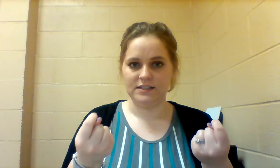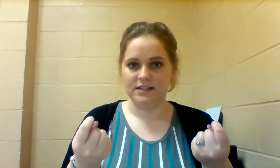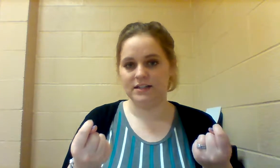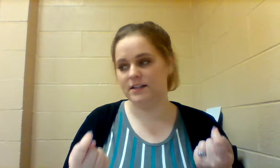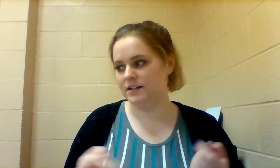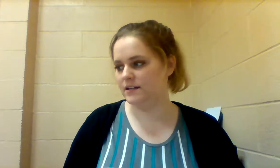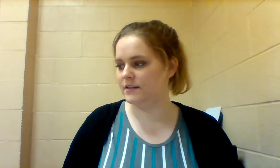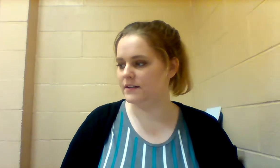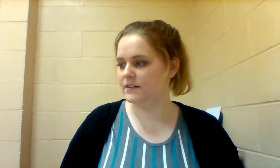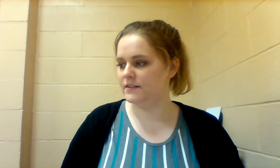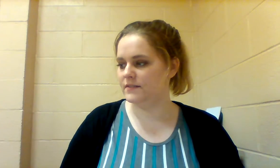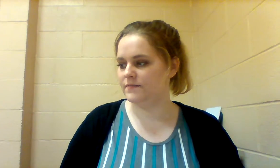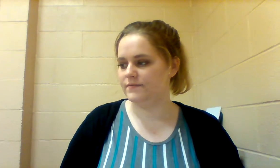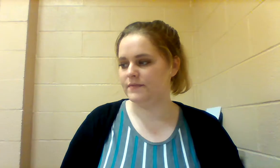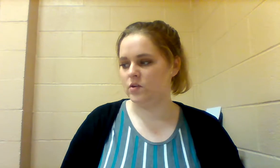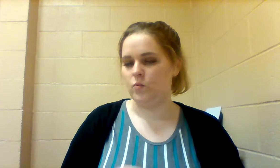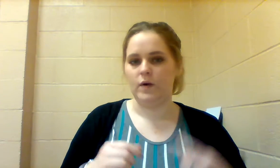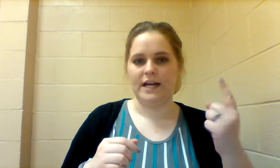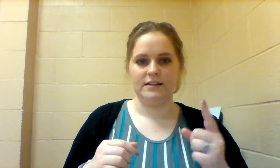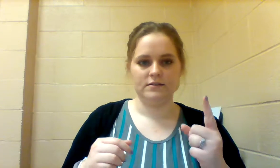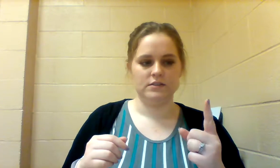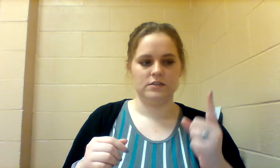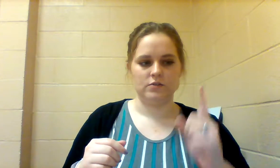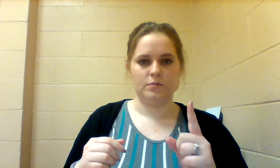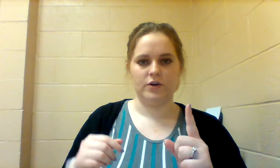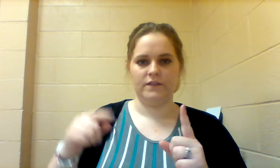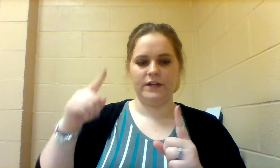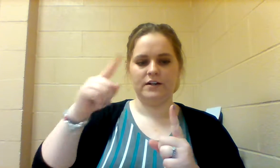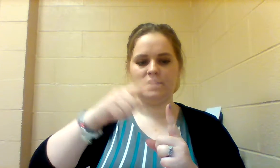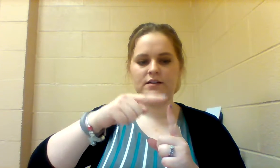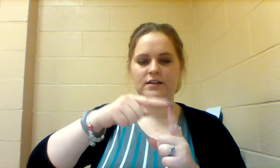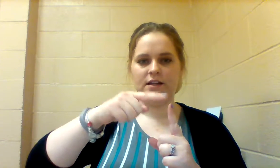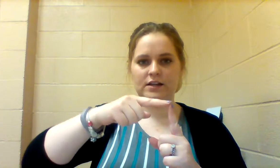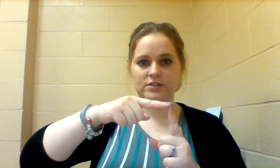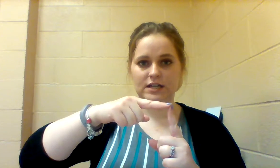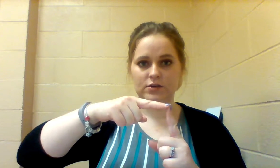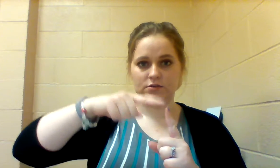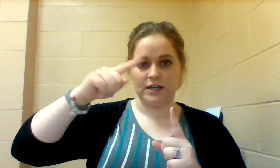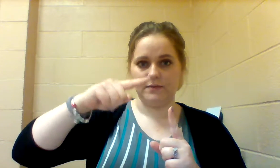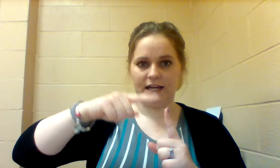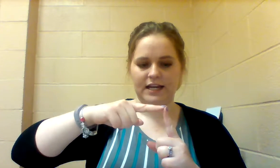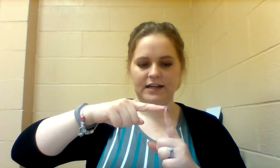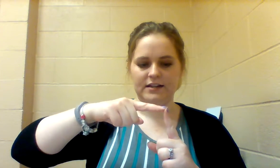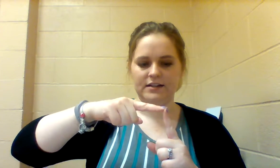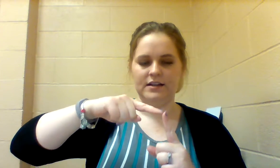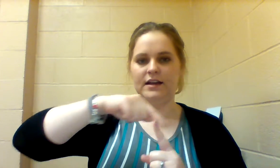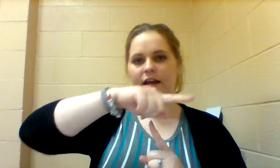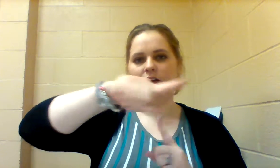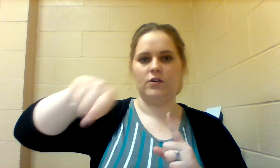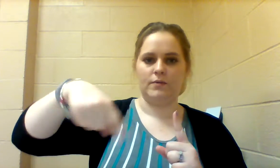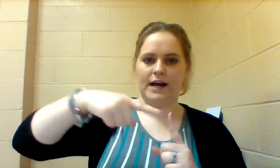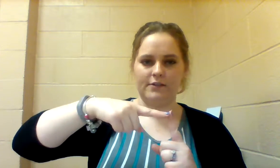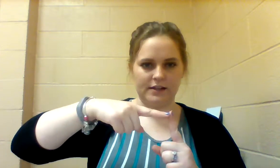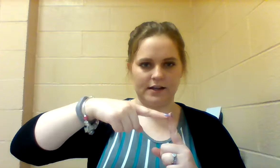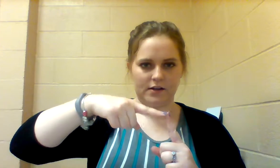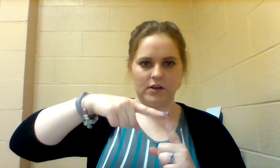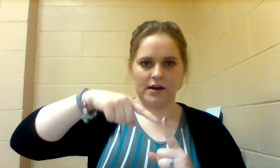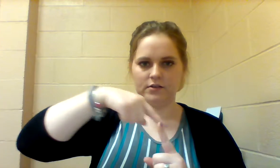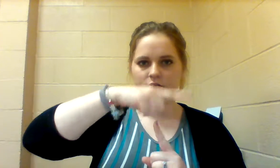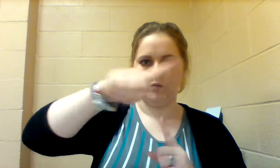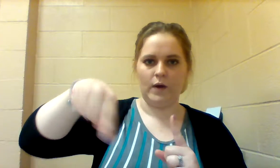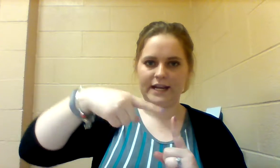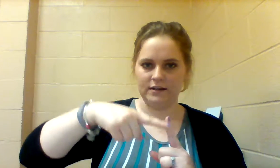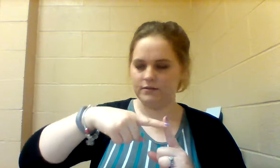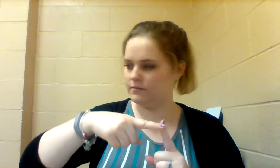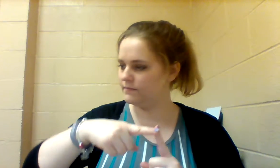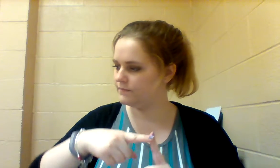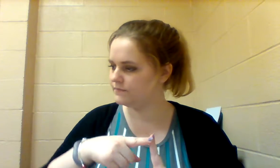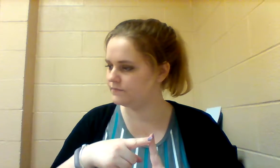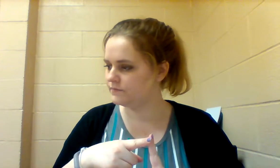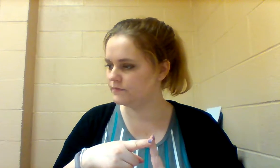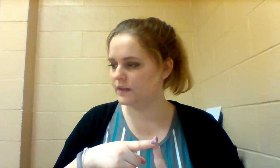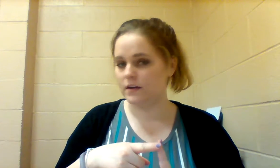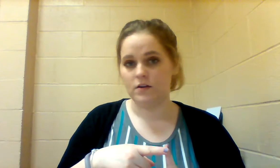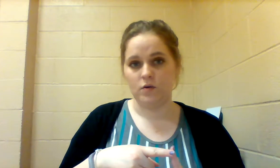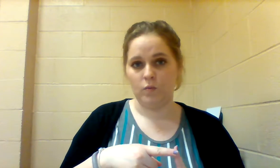WHEN so pointer finger and you take your dominant hand and go around like a clock WHEN